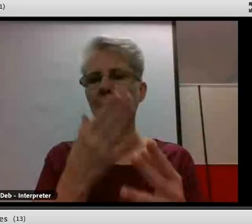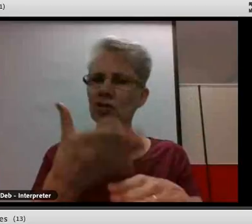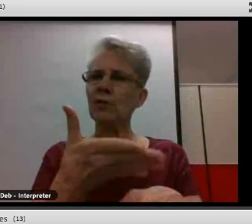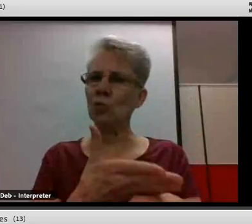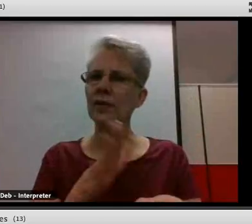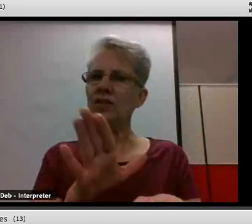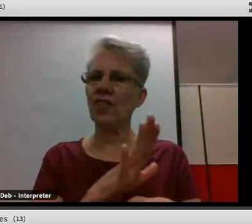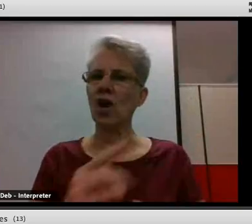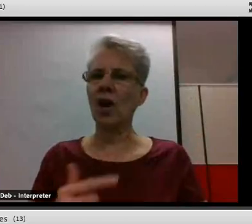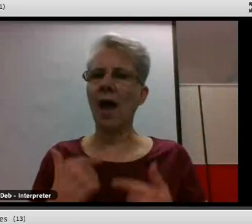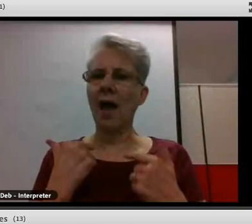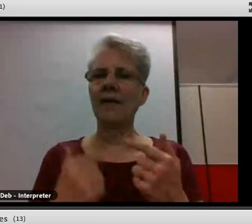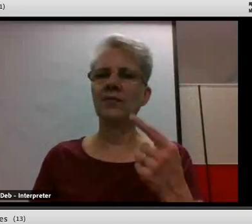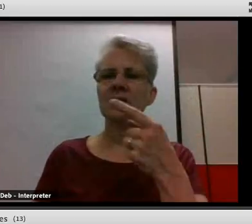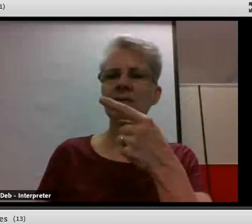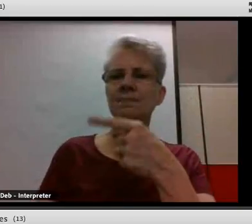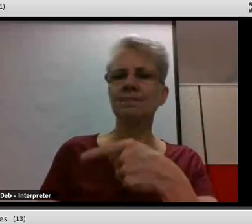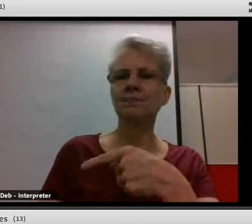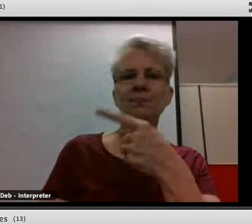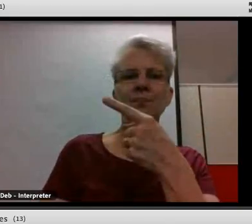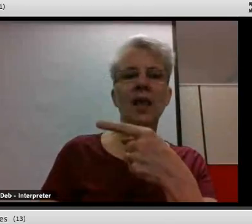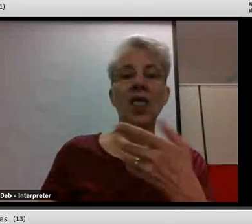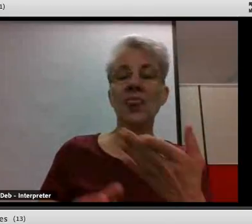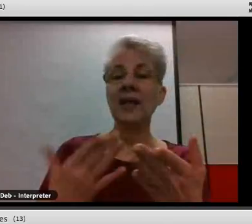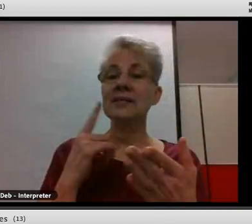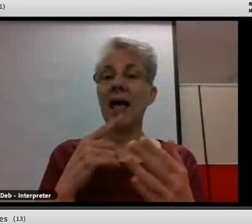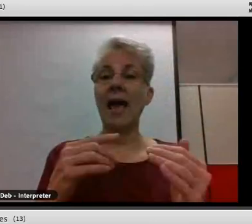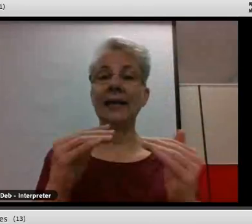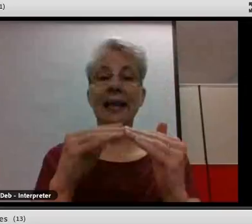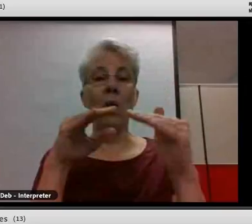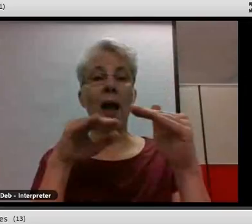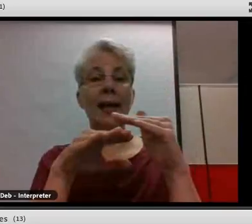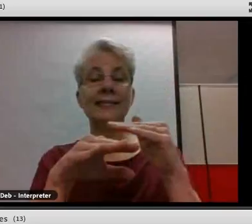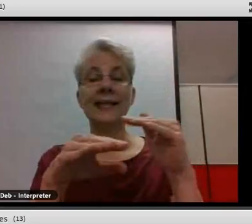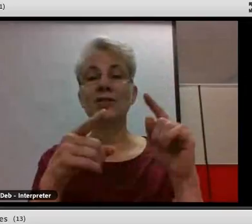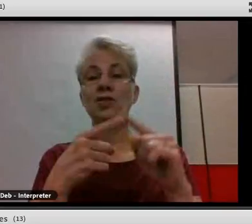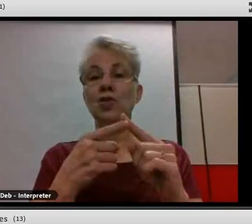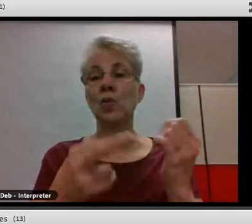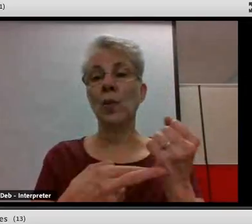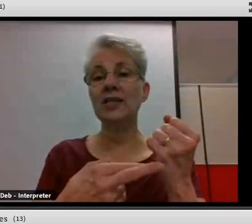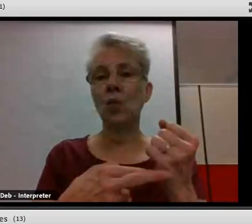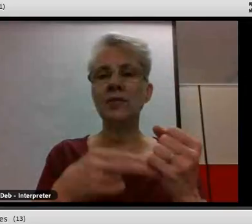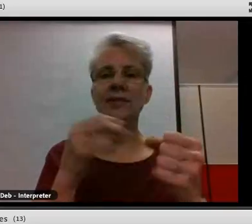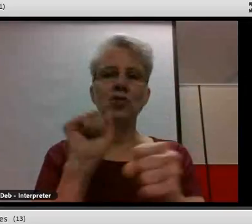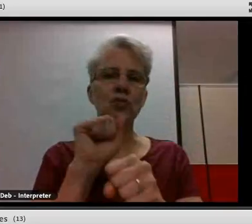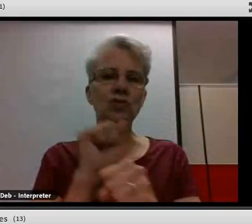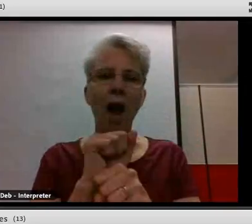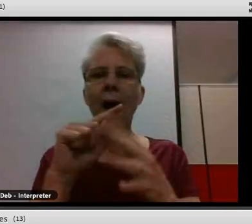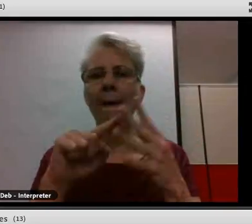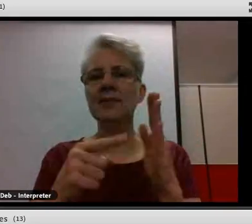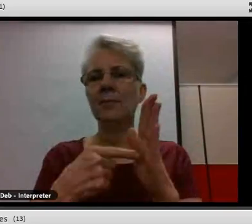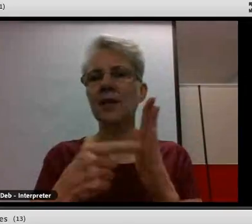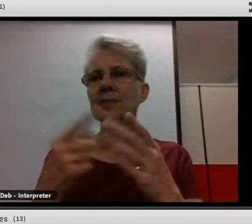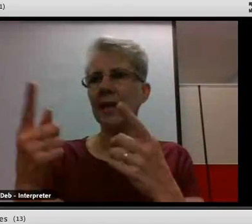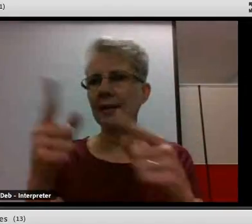And there's no -- It's just an image, and there's no alternate text.